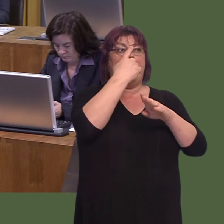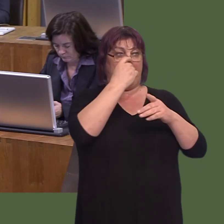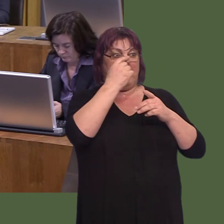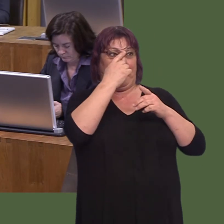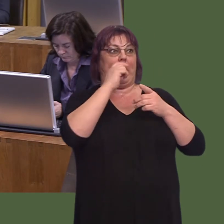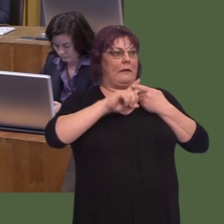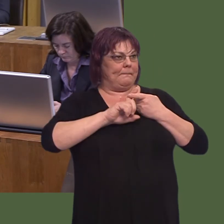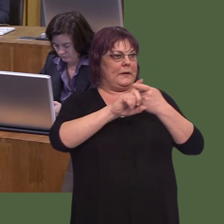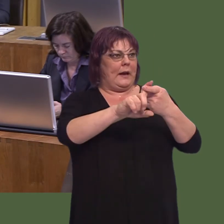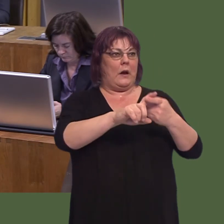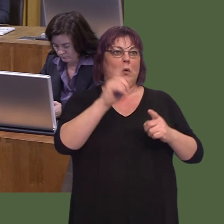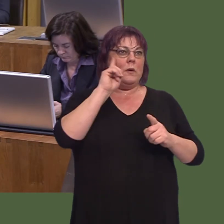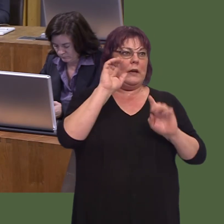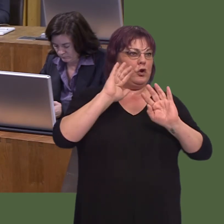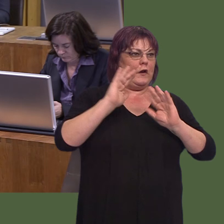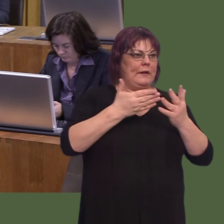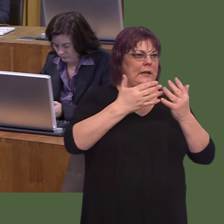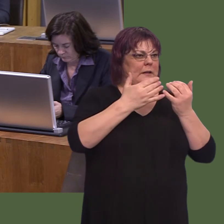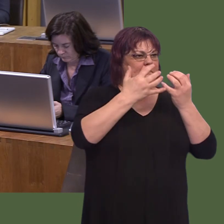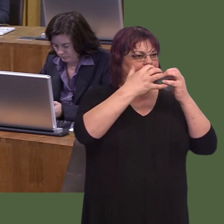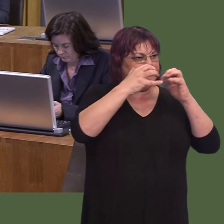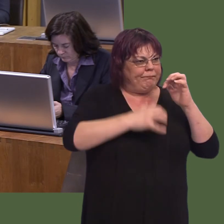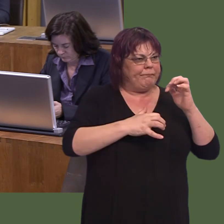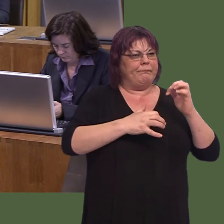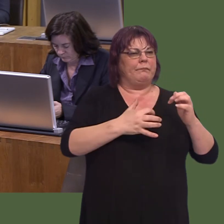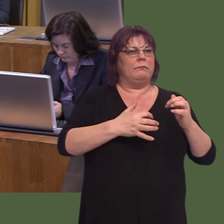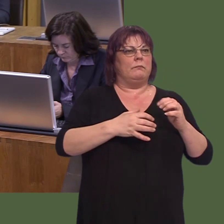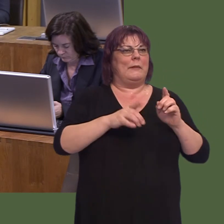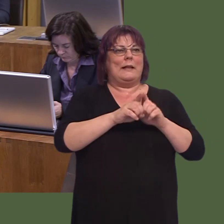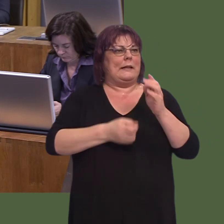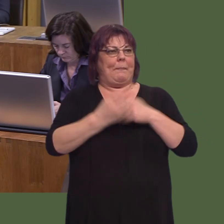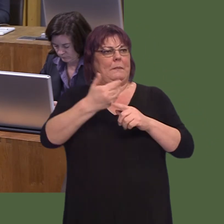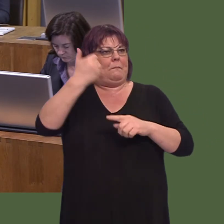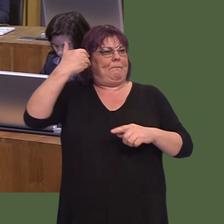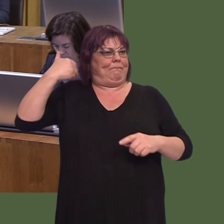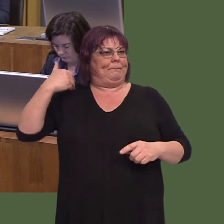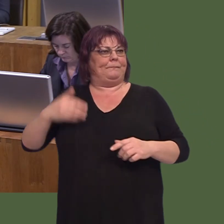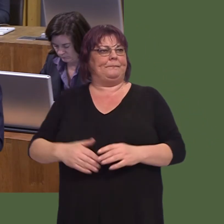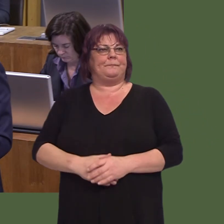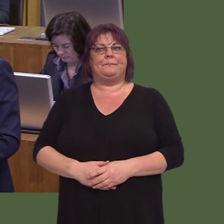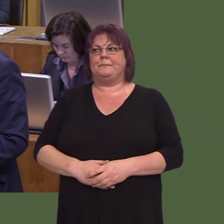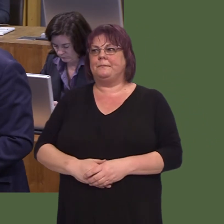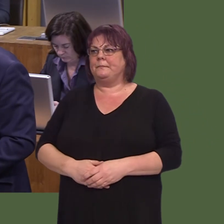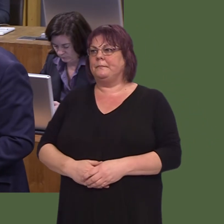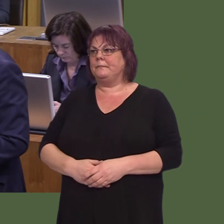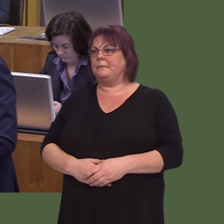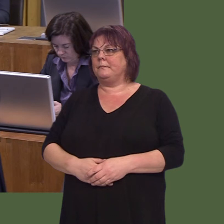we donít see services just falling apart, very often, as we have seen over the past years.